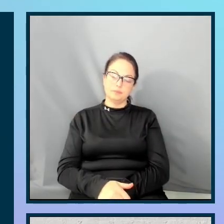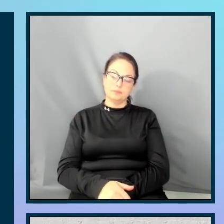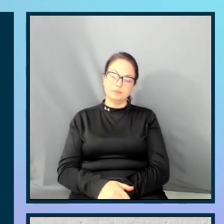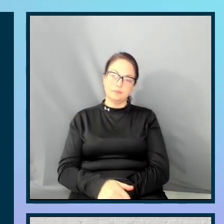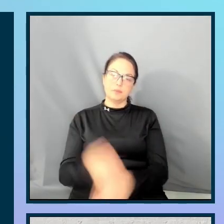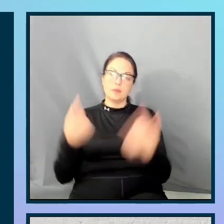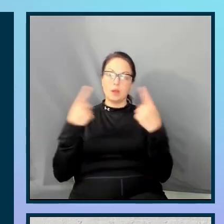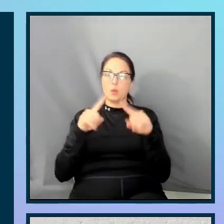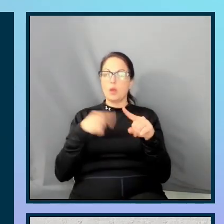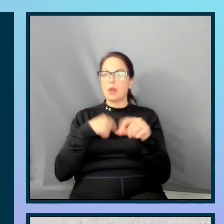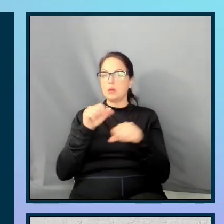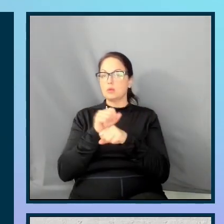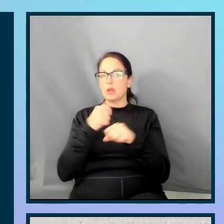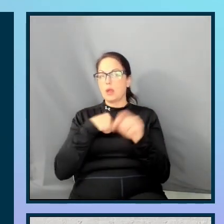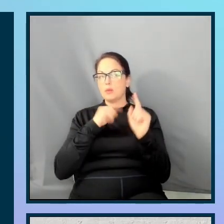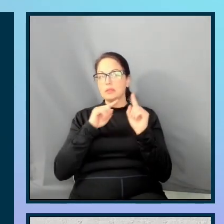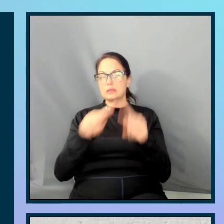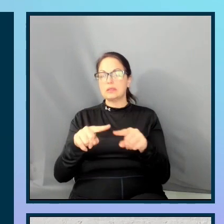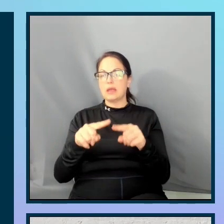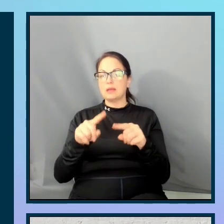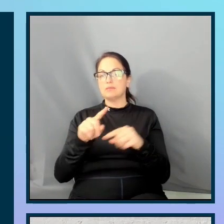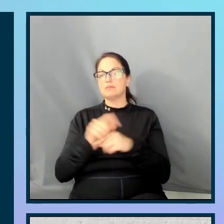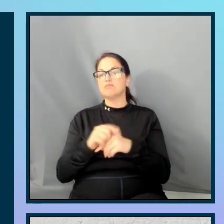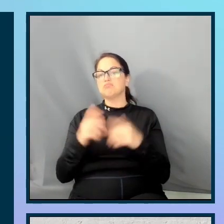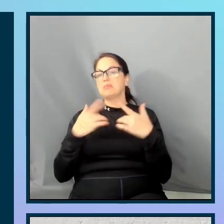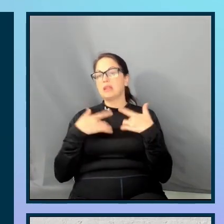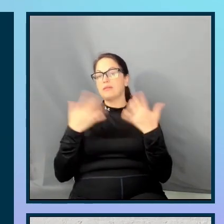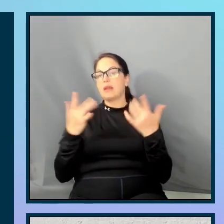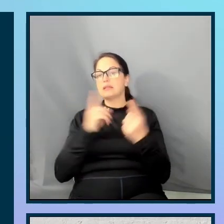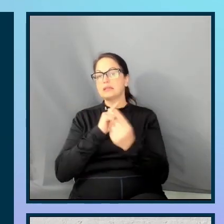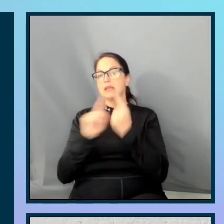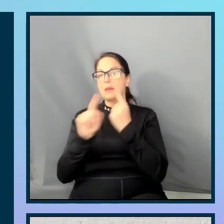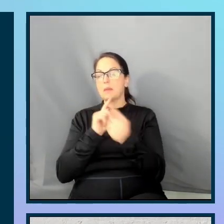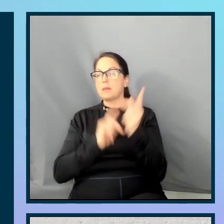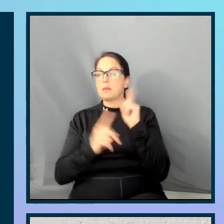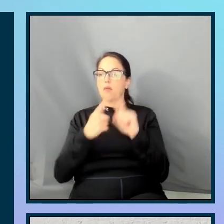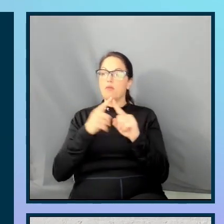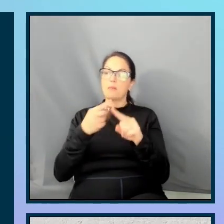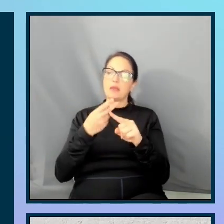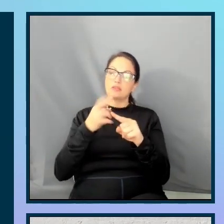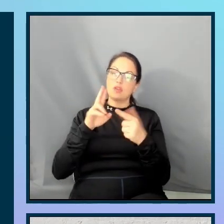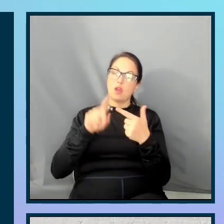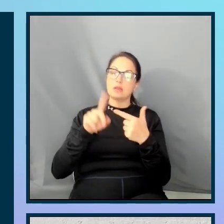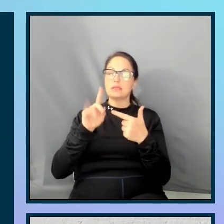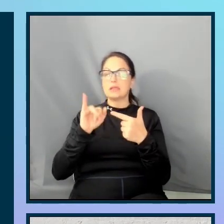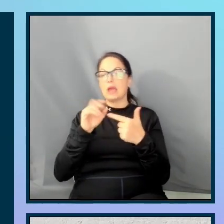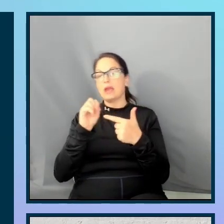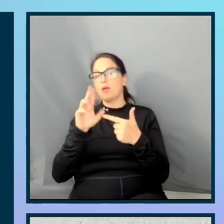I would attend X events and meet people from HR, DI or sales.